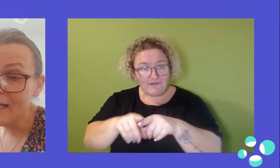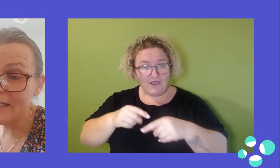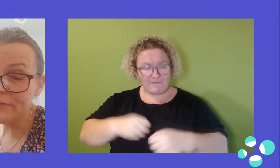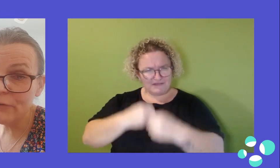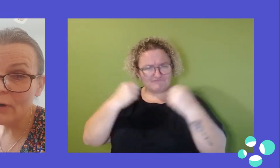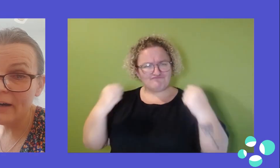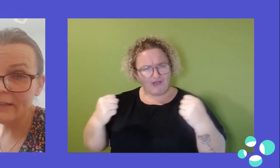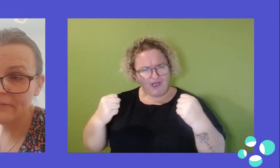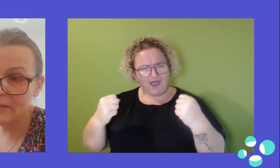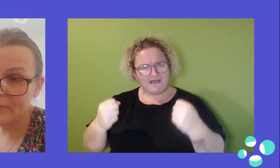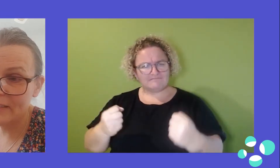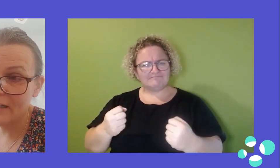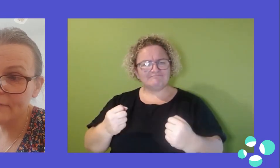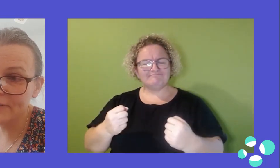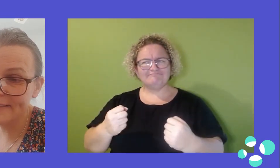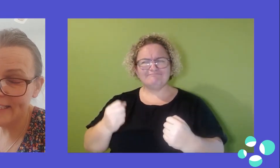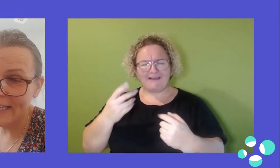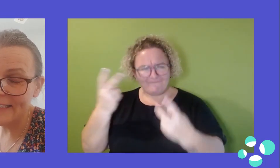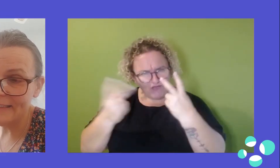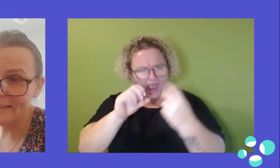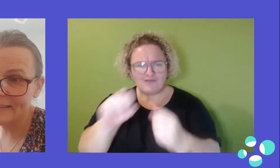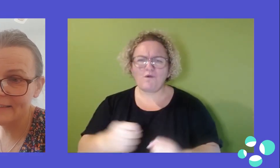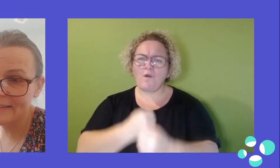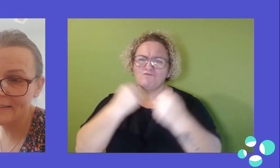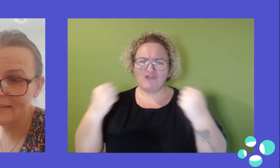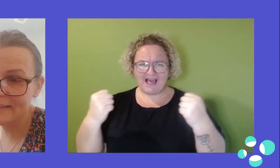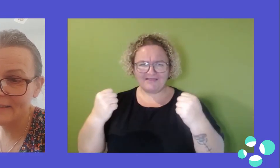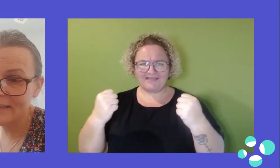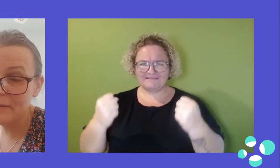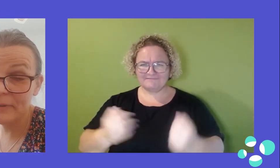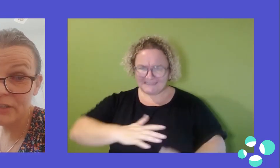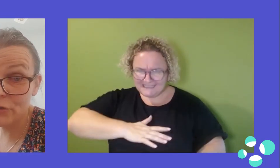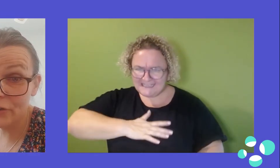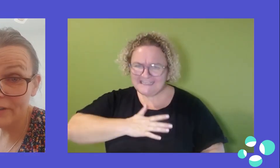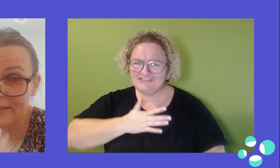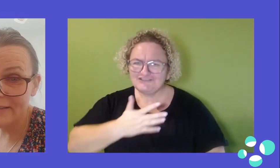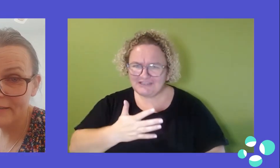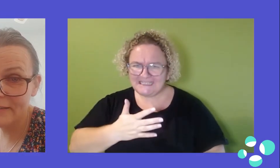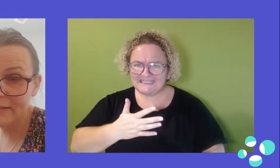And for other women I would say be strong.